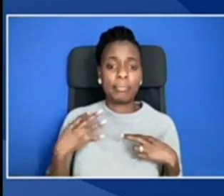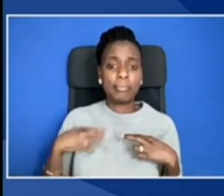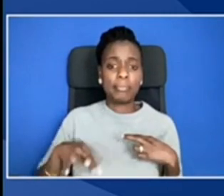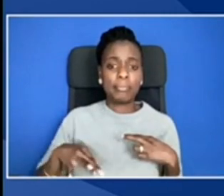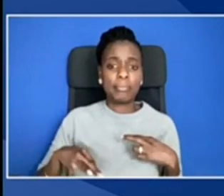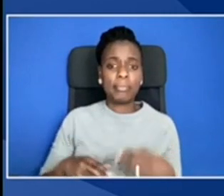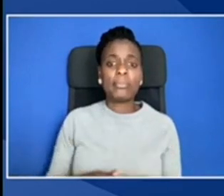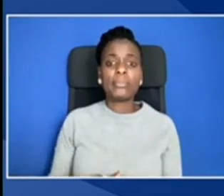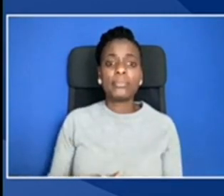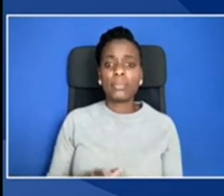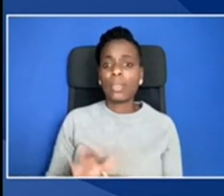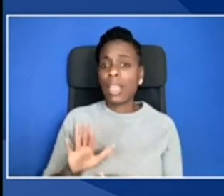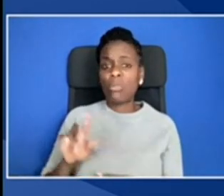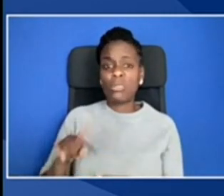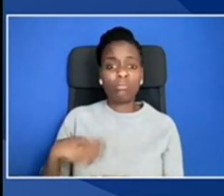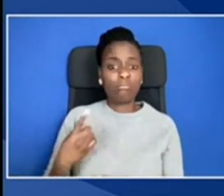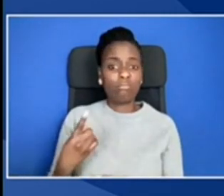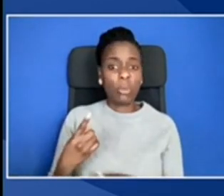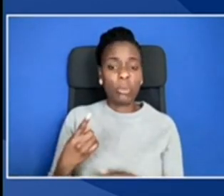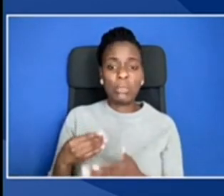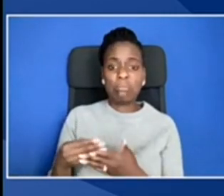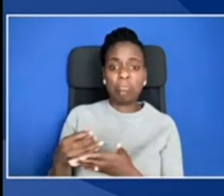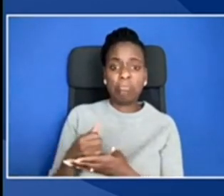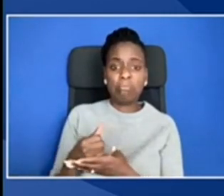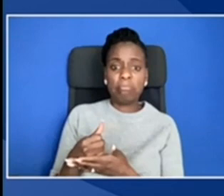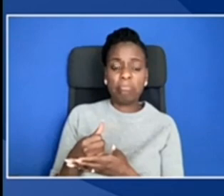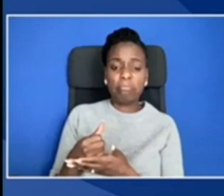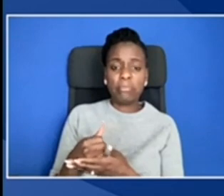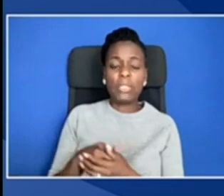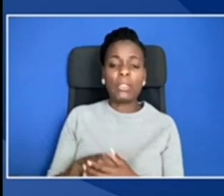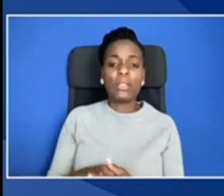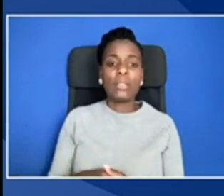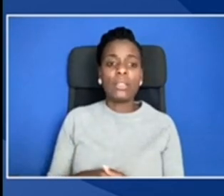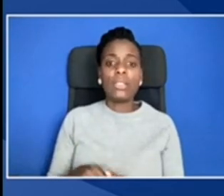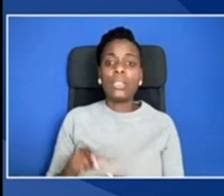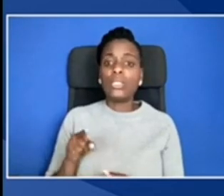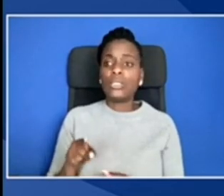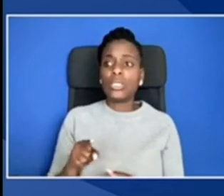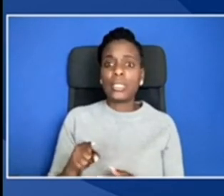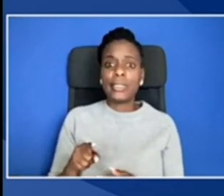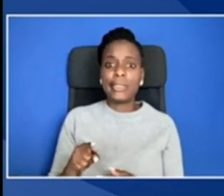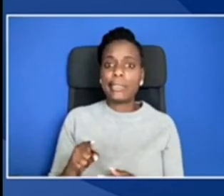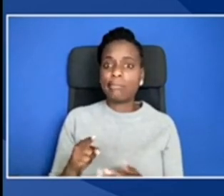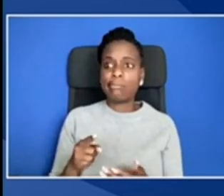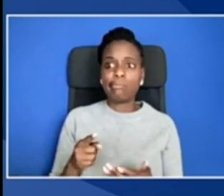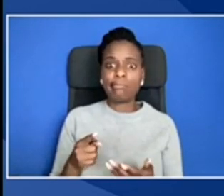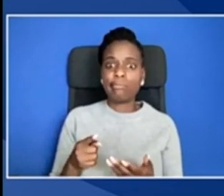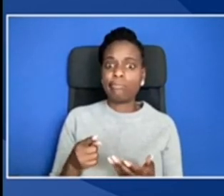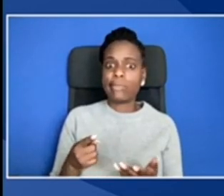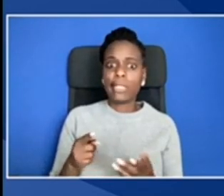was her only income. So she had defaulted on her student loans at one point. And the reason she had